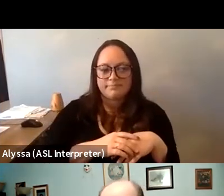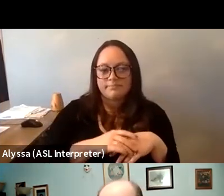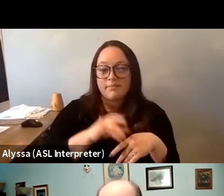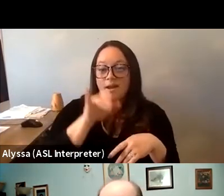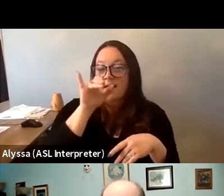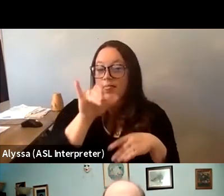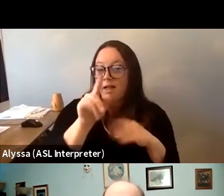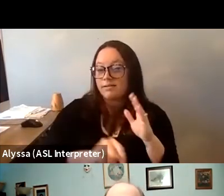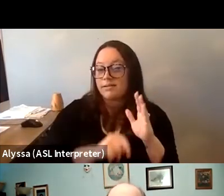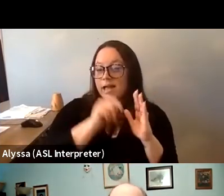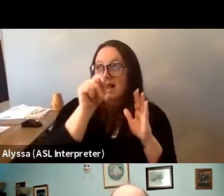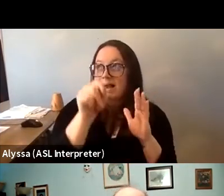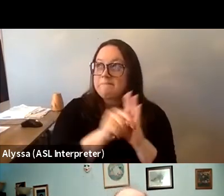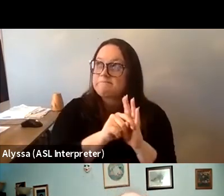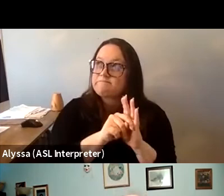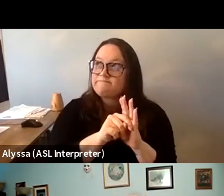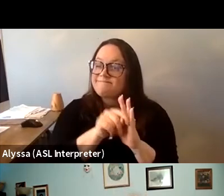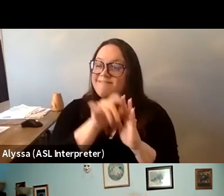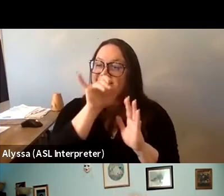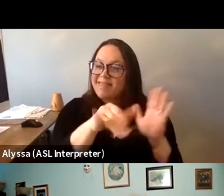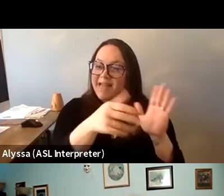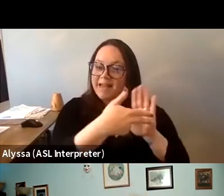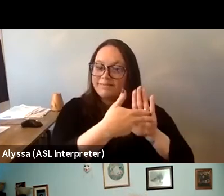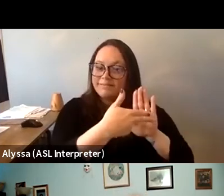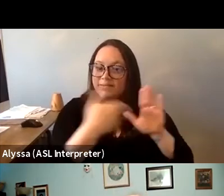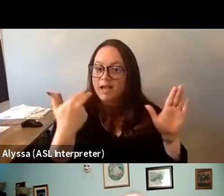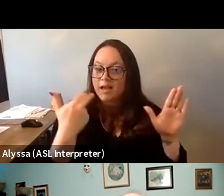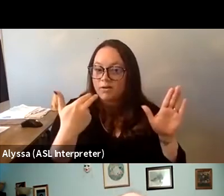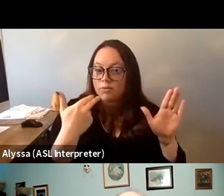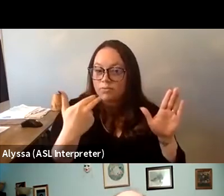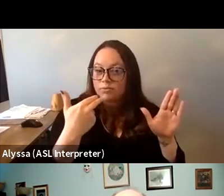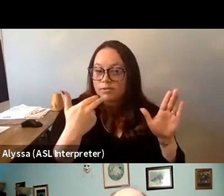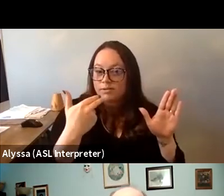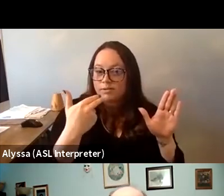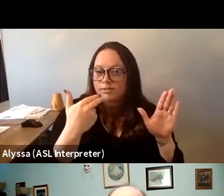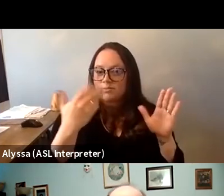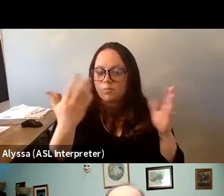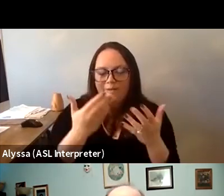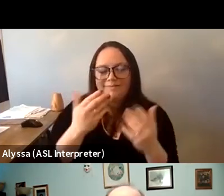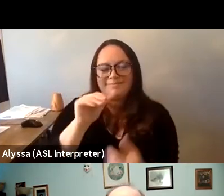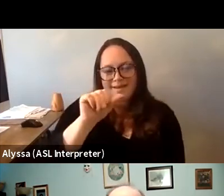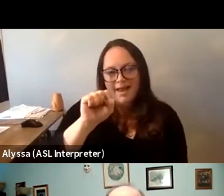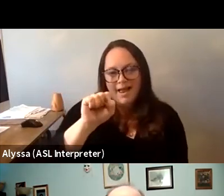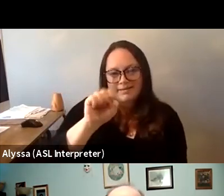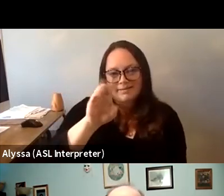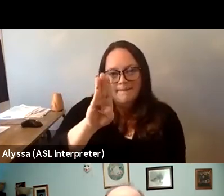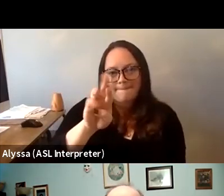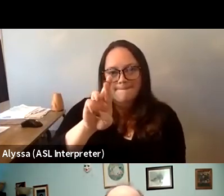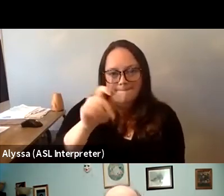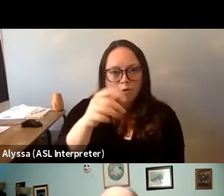would have been a diagnosis of Asperger's, not autism. It's